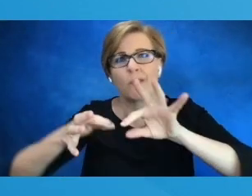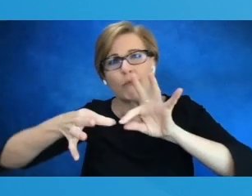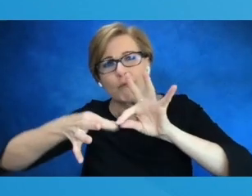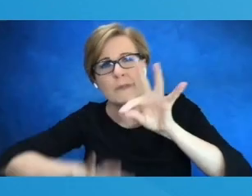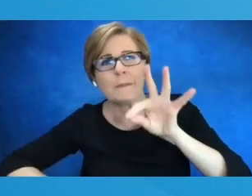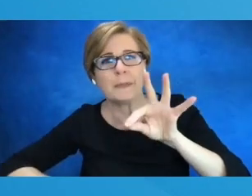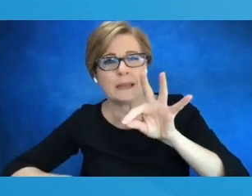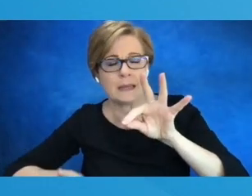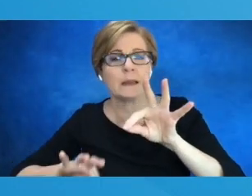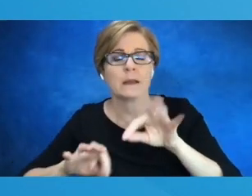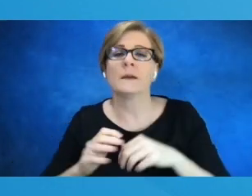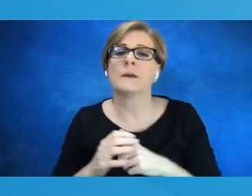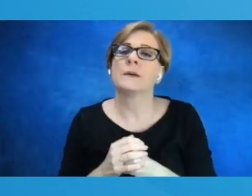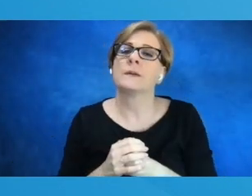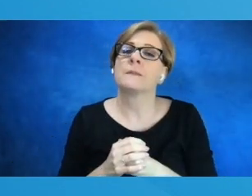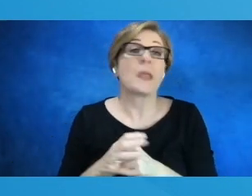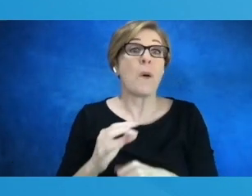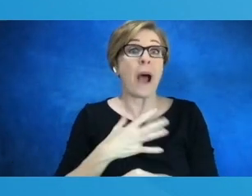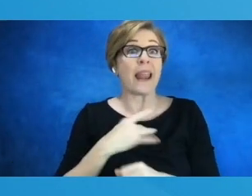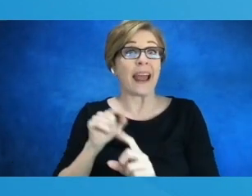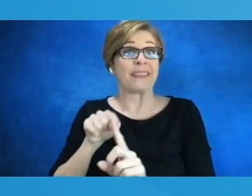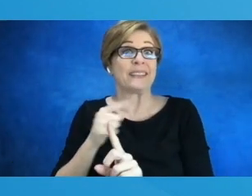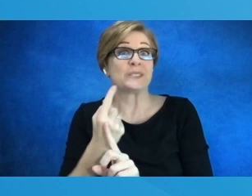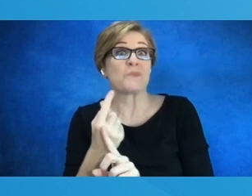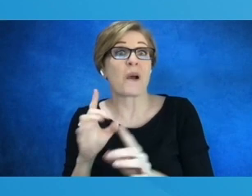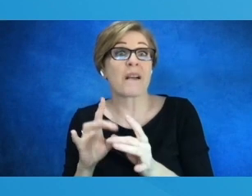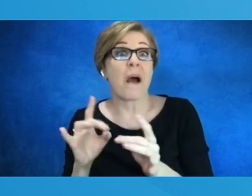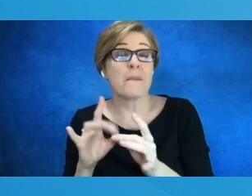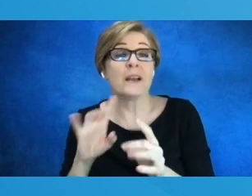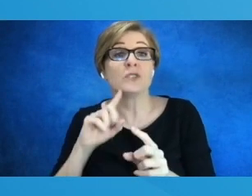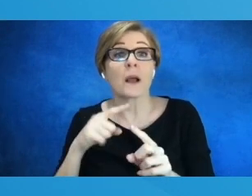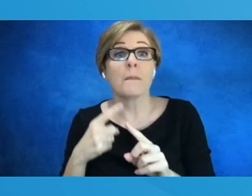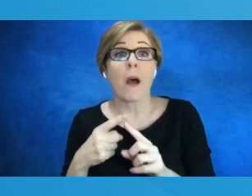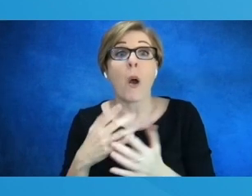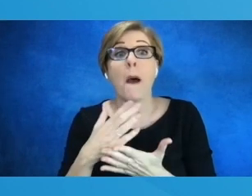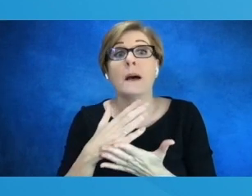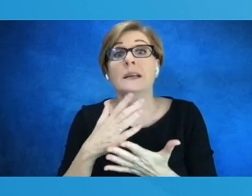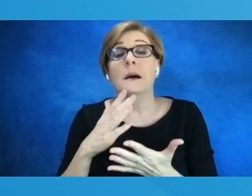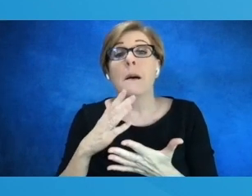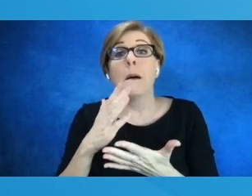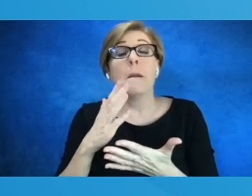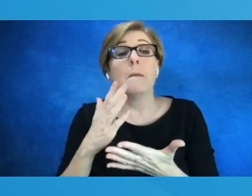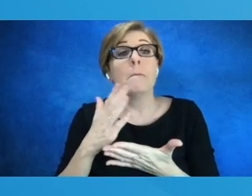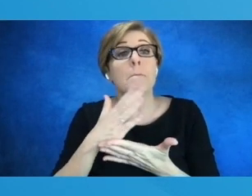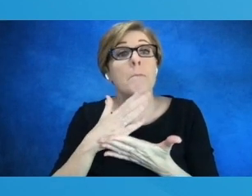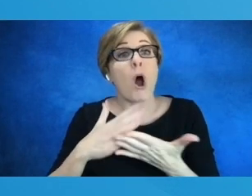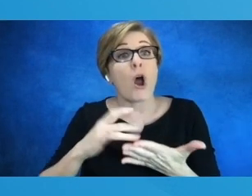I like this comment on the parts of the story are missing in Bradford's work.